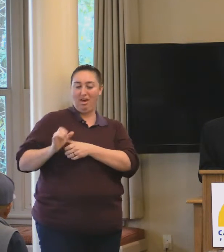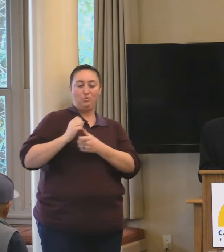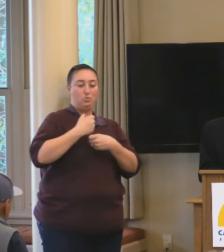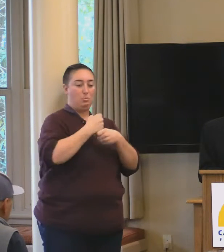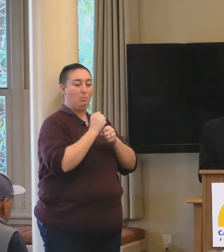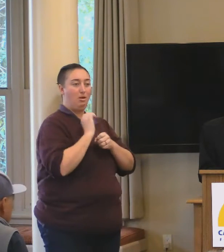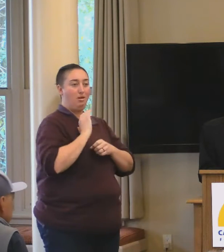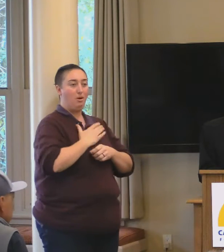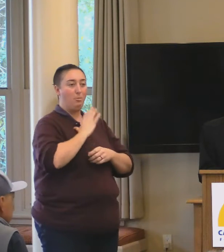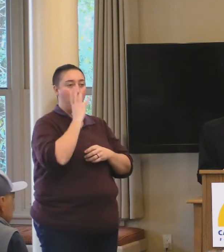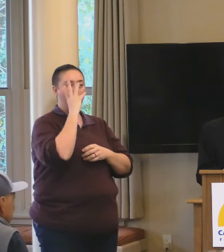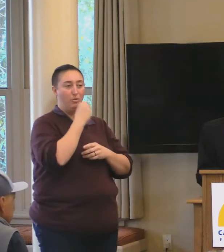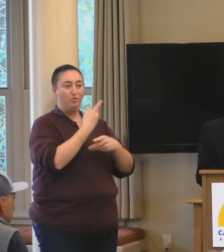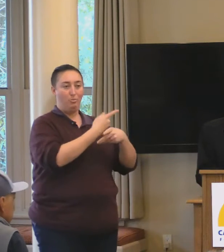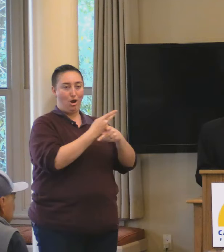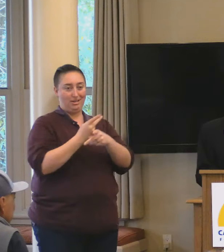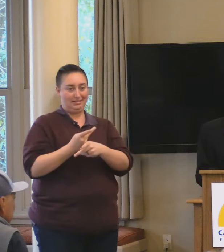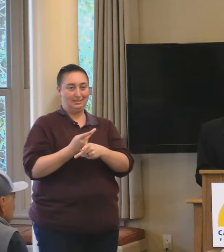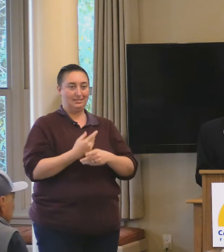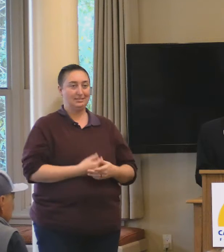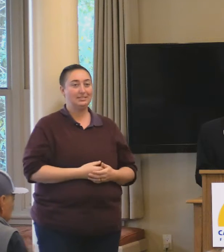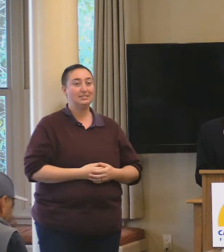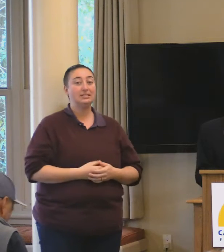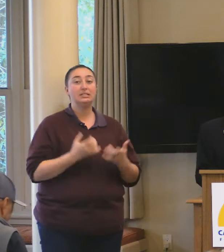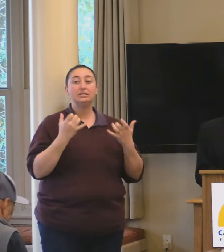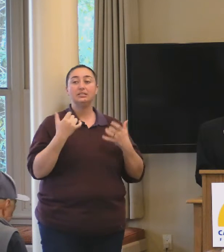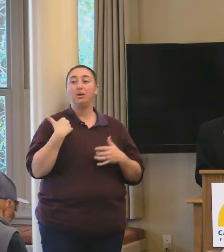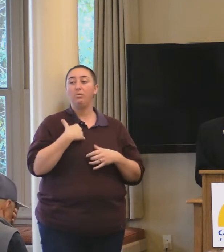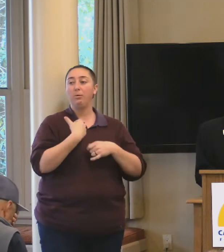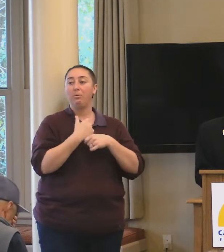cogs, wheels, and levers and help create our beautiful products. Today we are making the final assembly